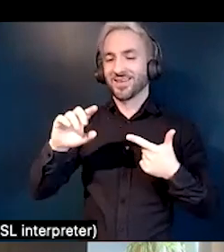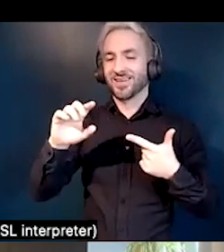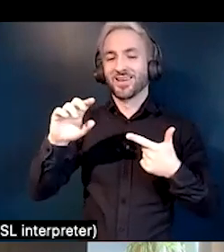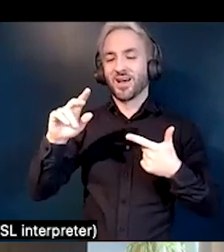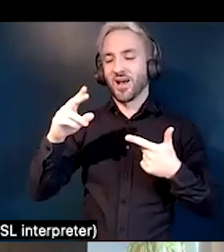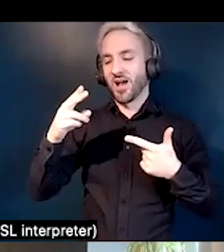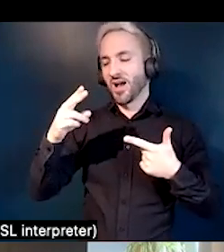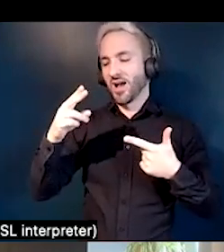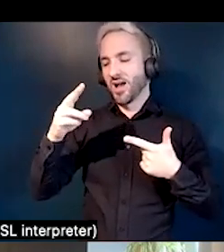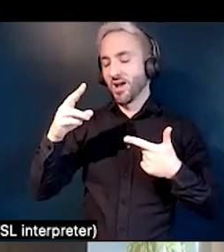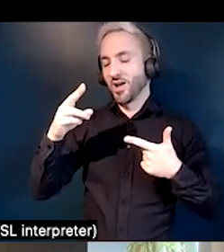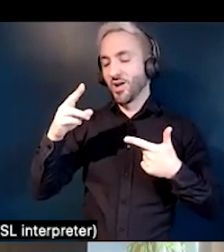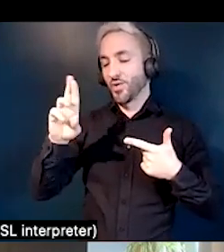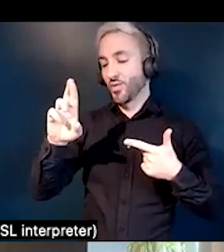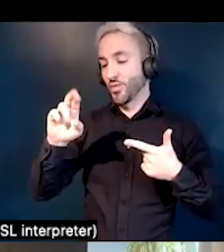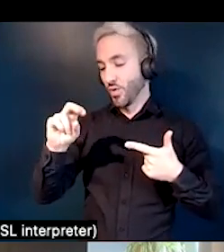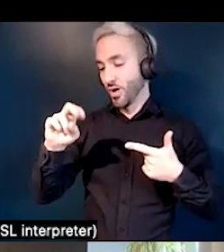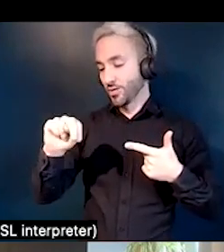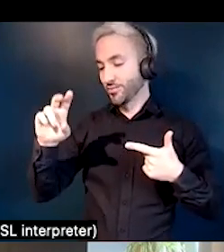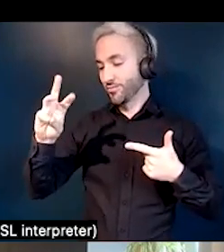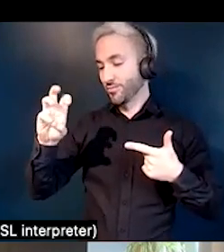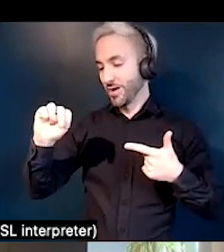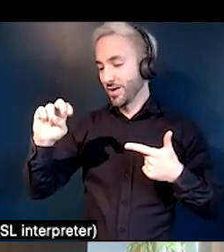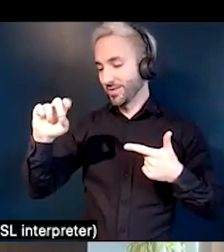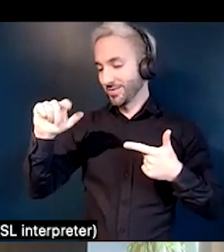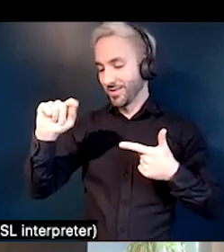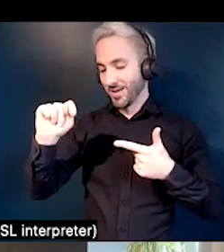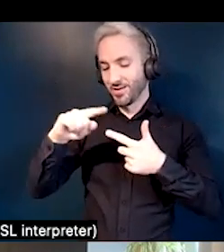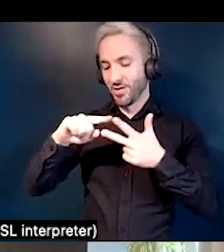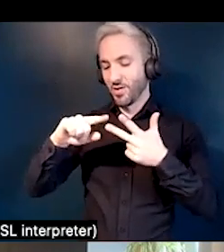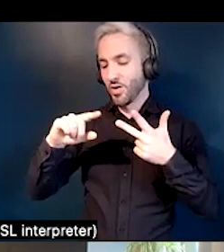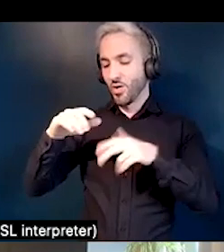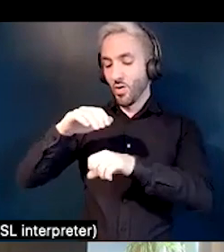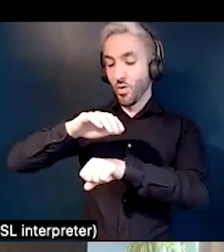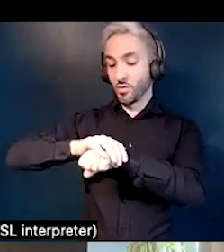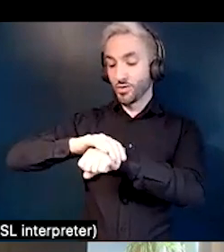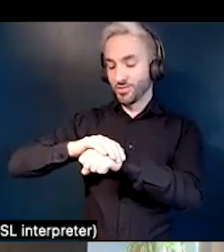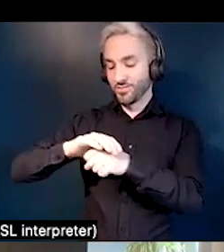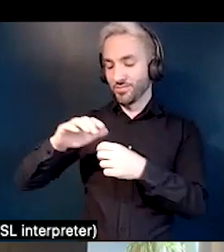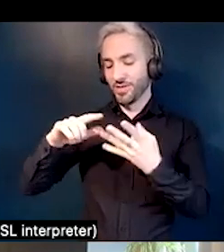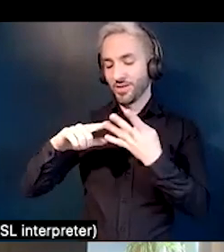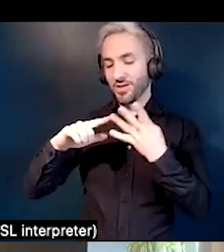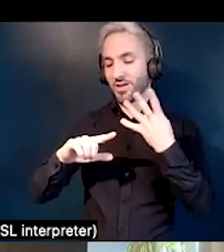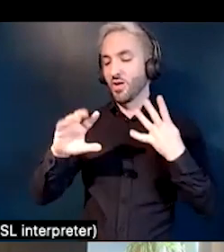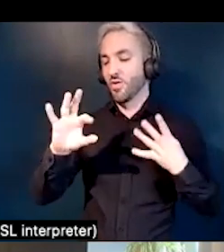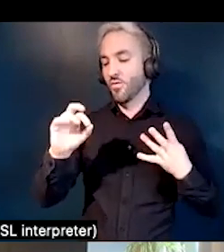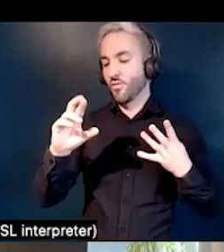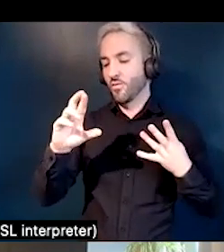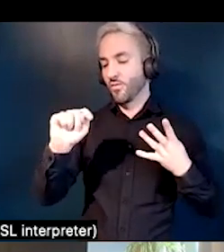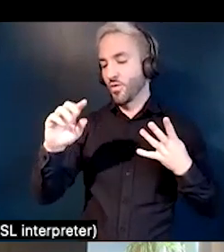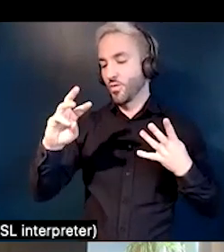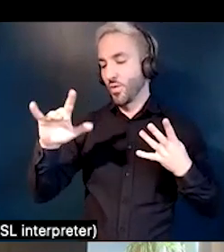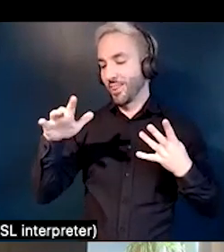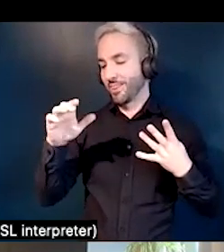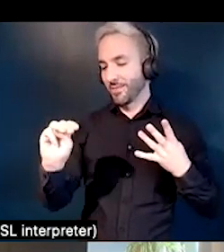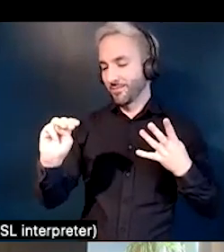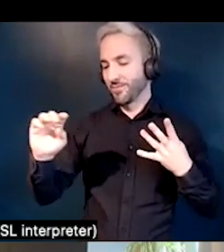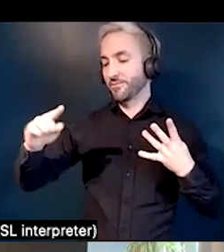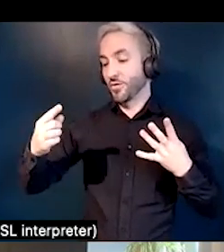the Mi'kmaq, the Ojibwe of Fort William First Nation, the Three Fires Confederacy of First